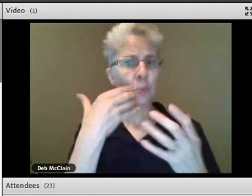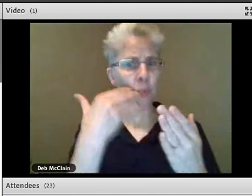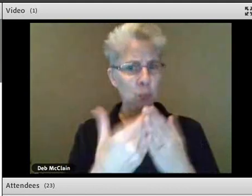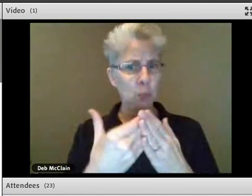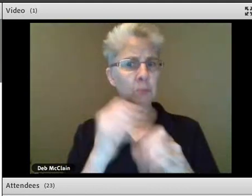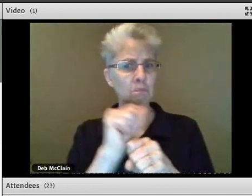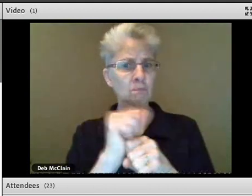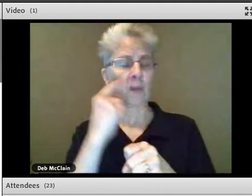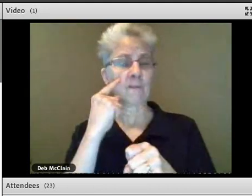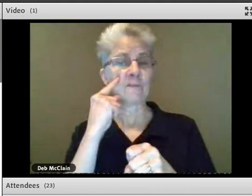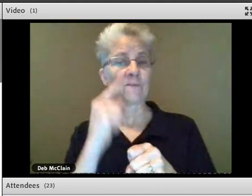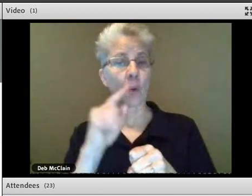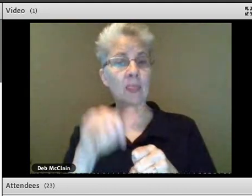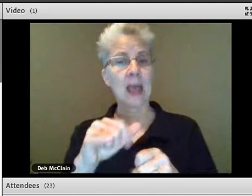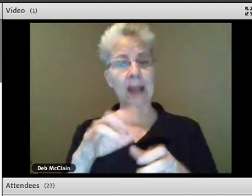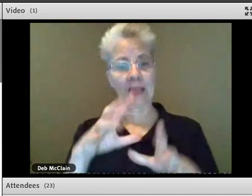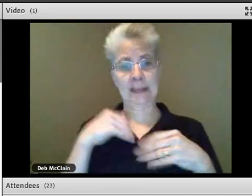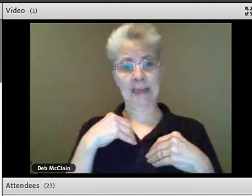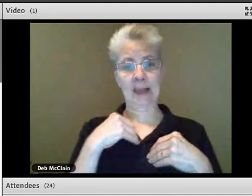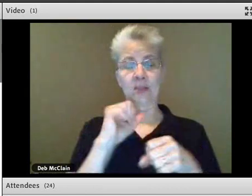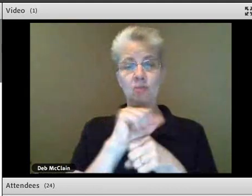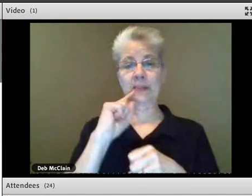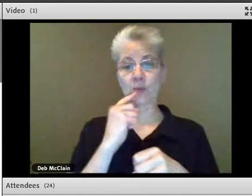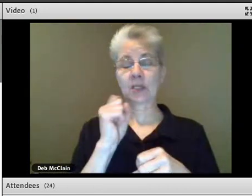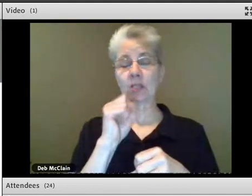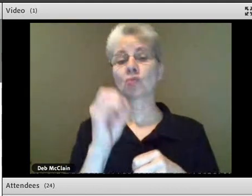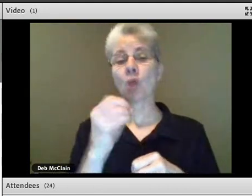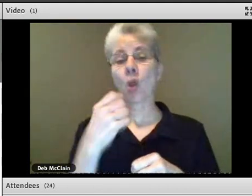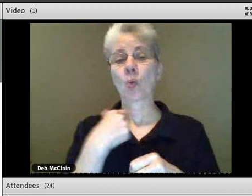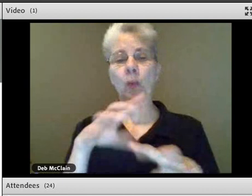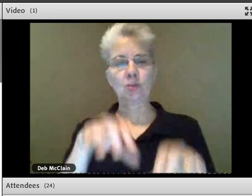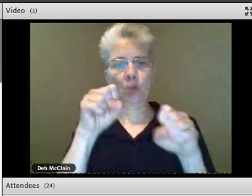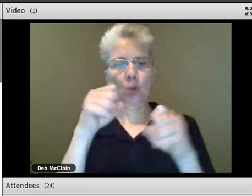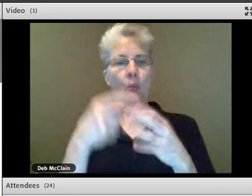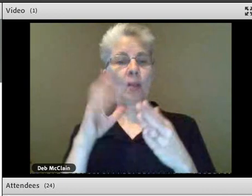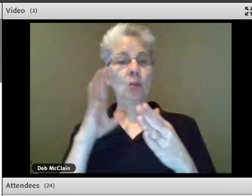if they took the job seriously, and so we took what used to be